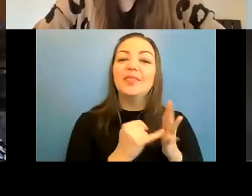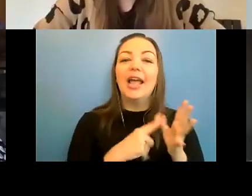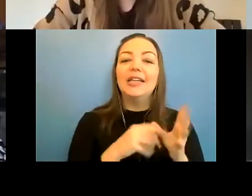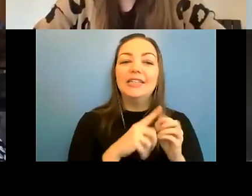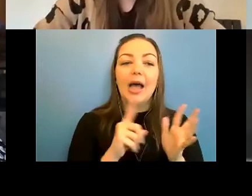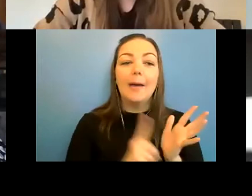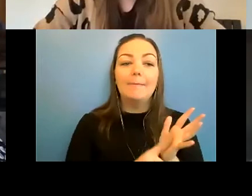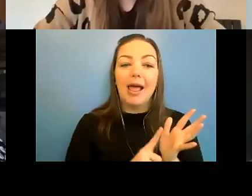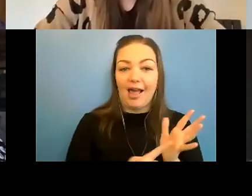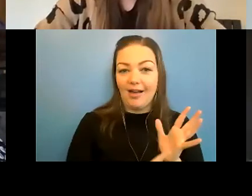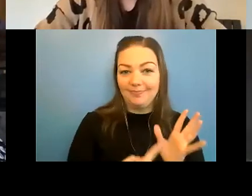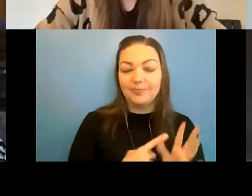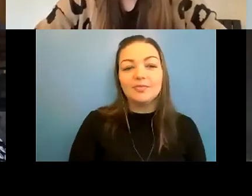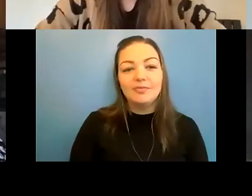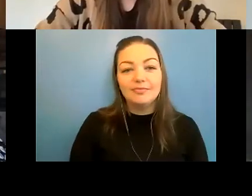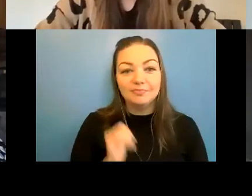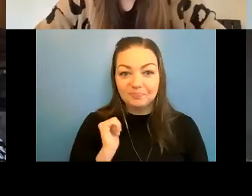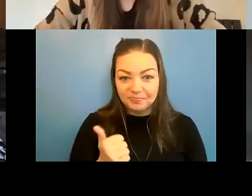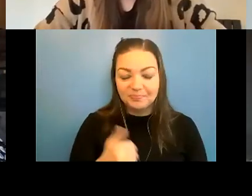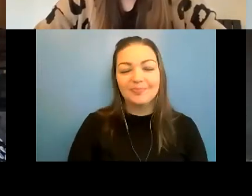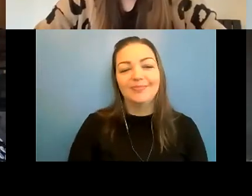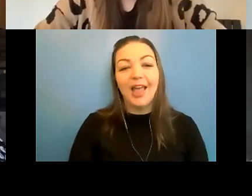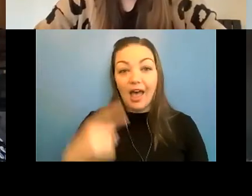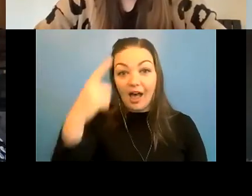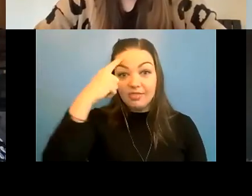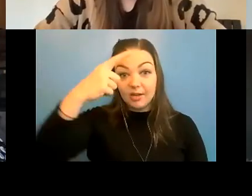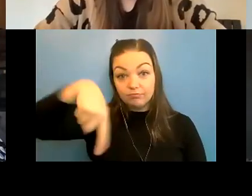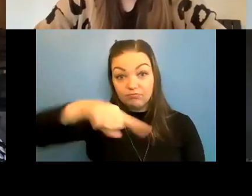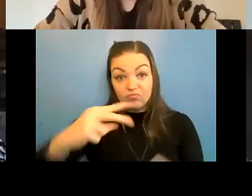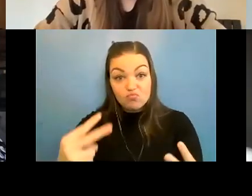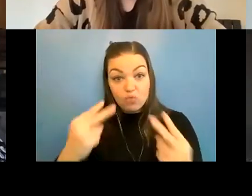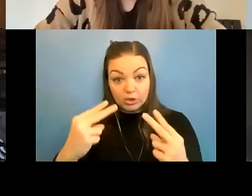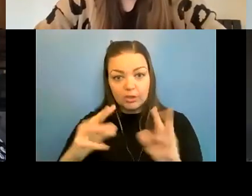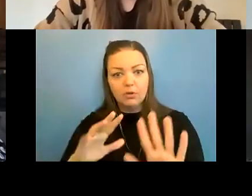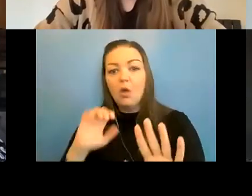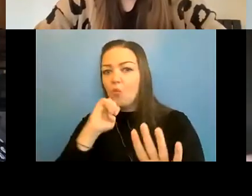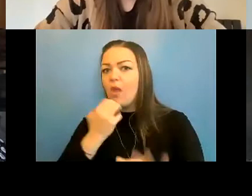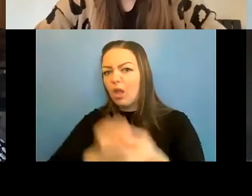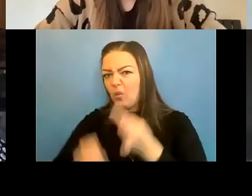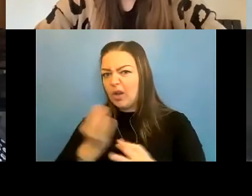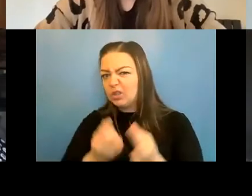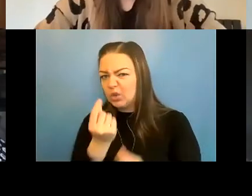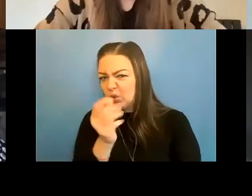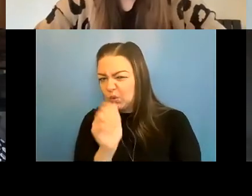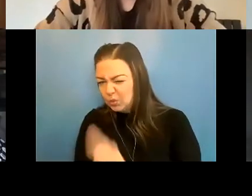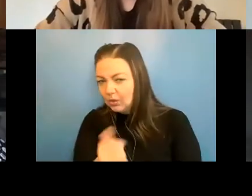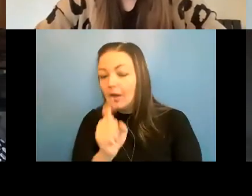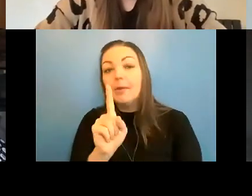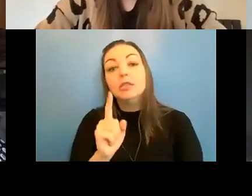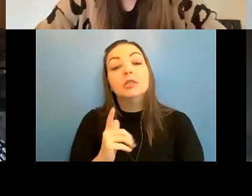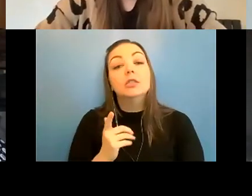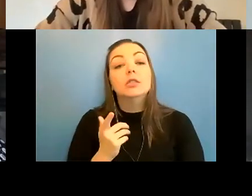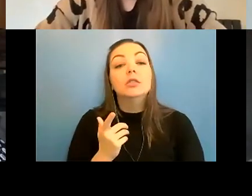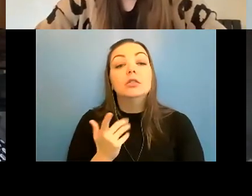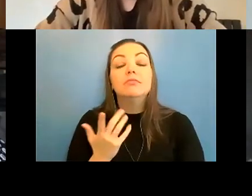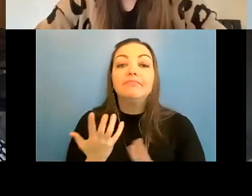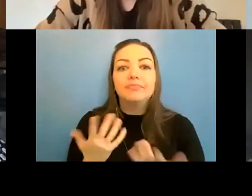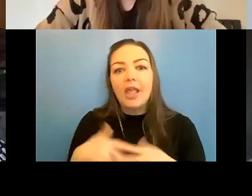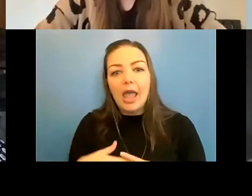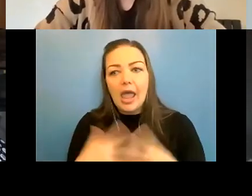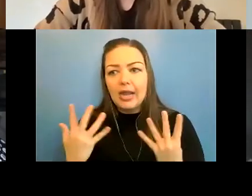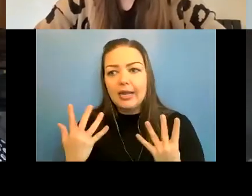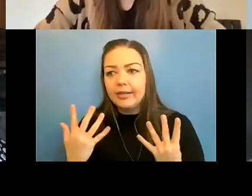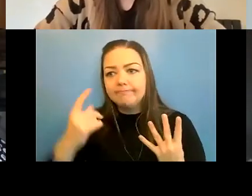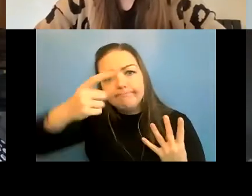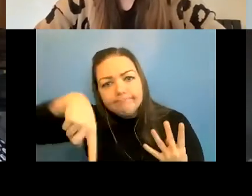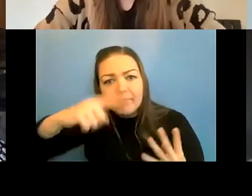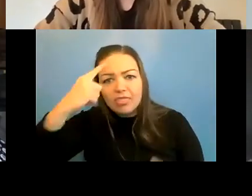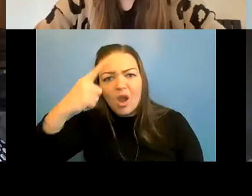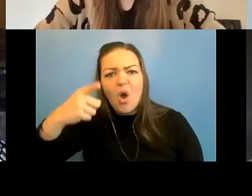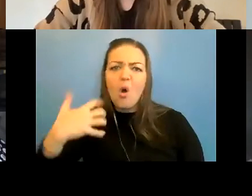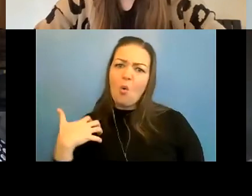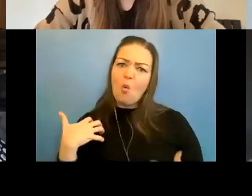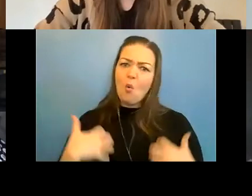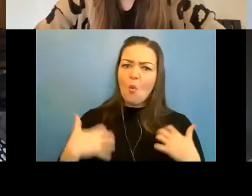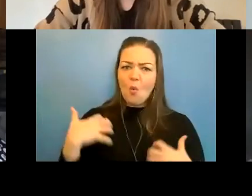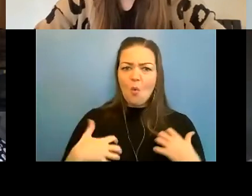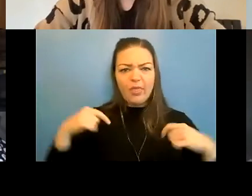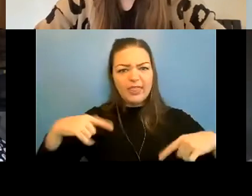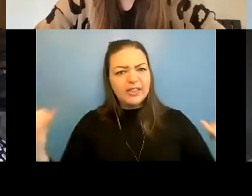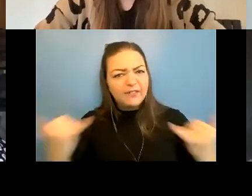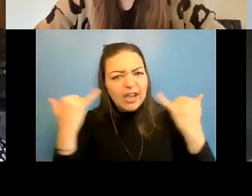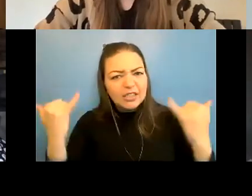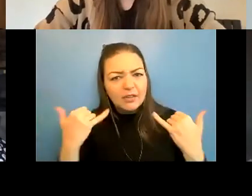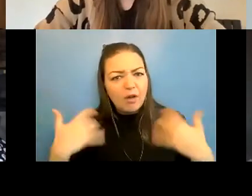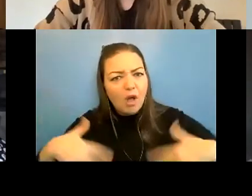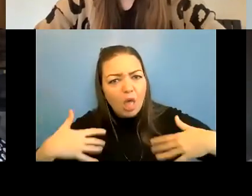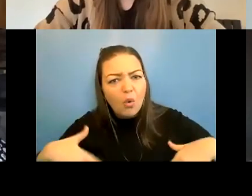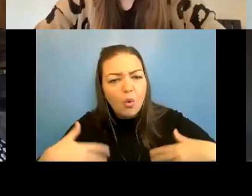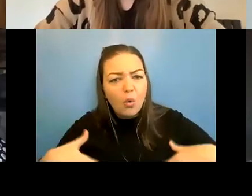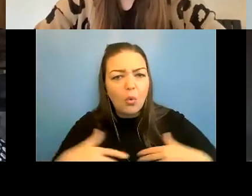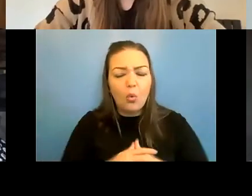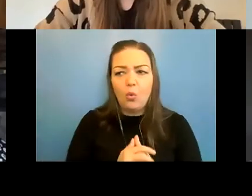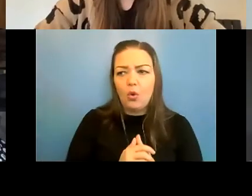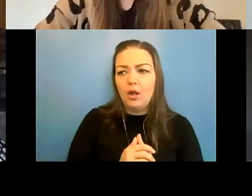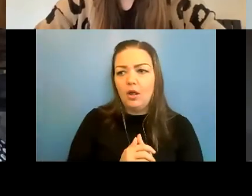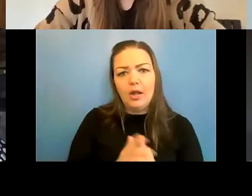Yeah, I have had two pots of coffee! ISABELLA: I think for maybe anybody watching, we'll definitely get to some questions in a few minutes,